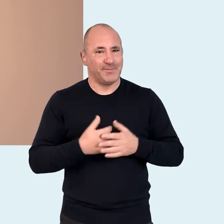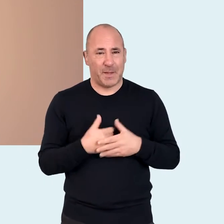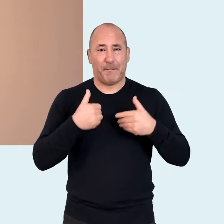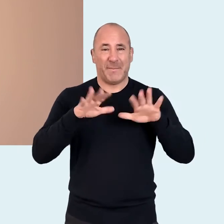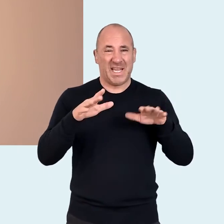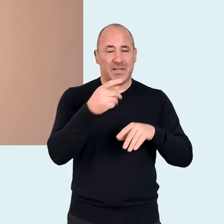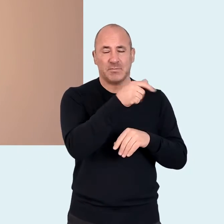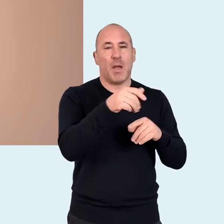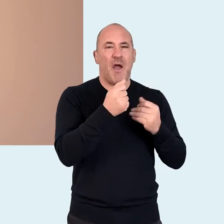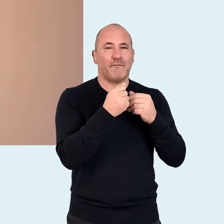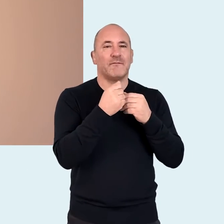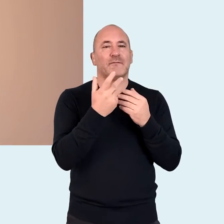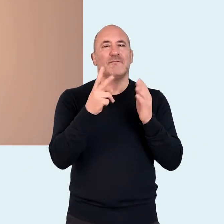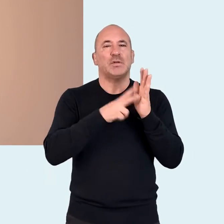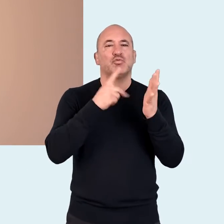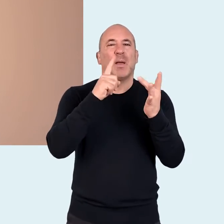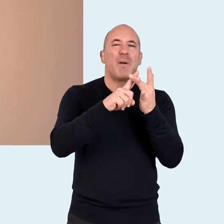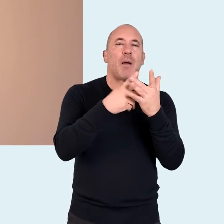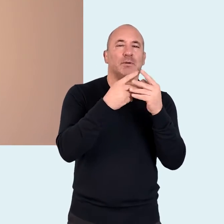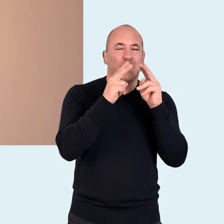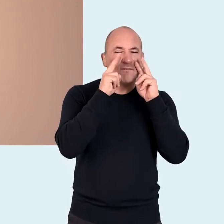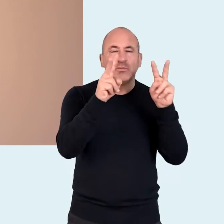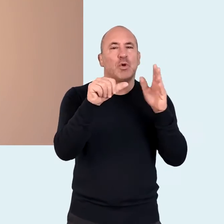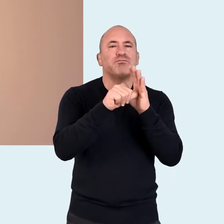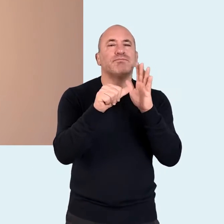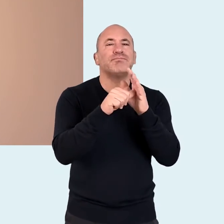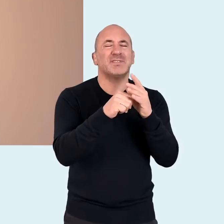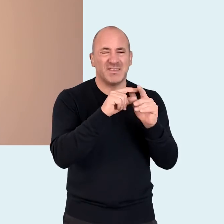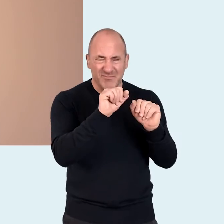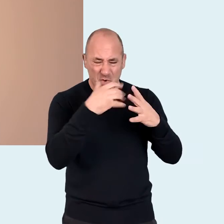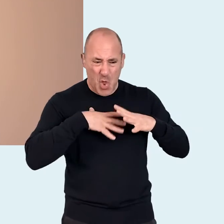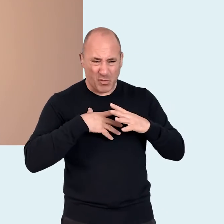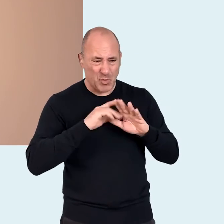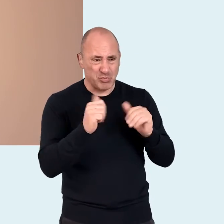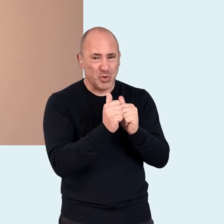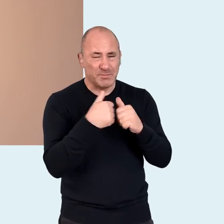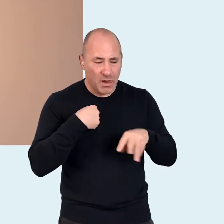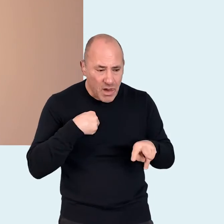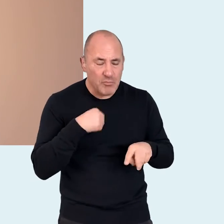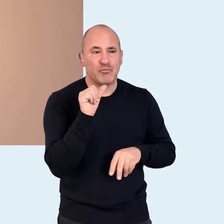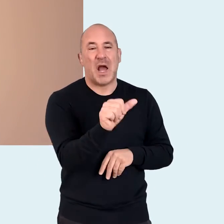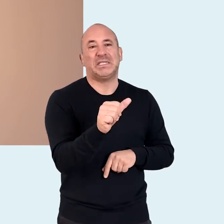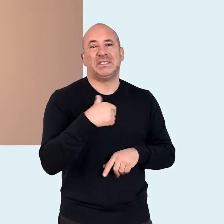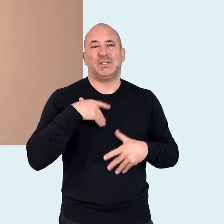feedback before from people with this visual difficulty saying, you know, change your outfit.